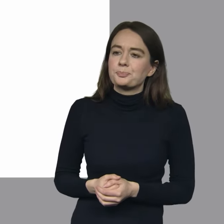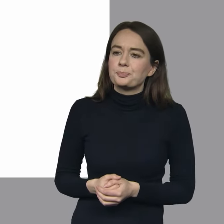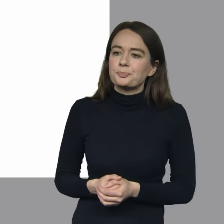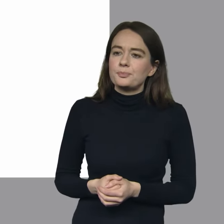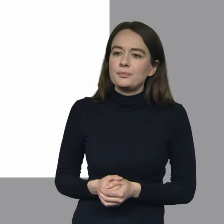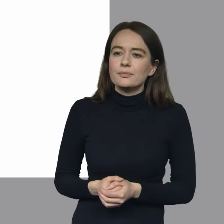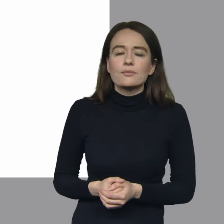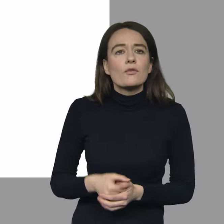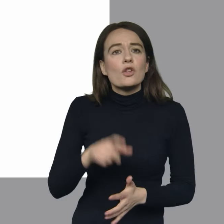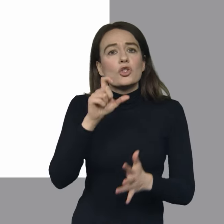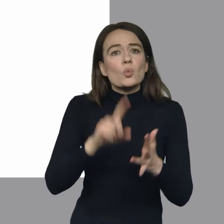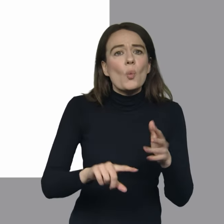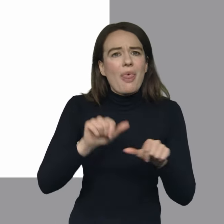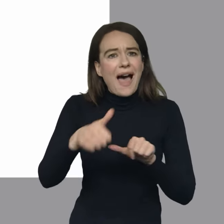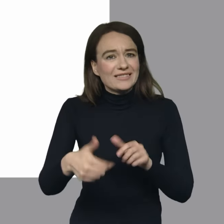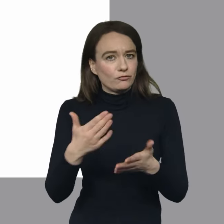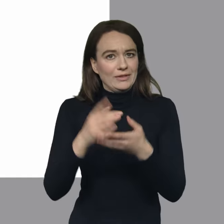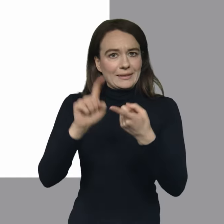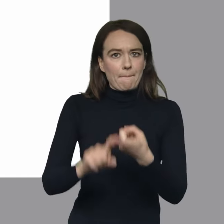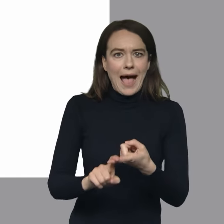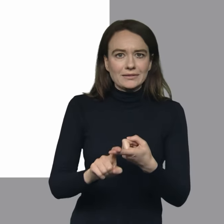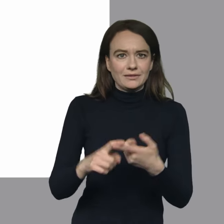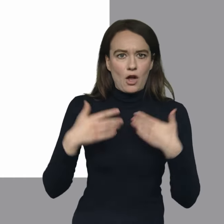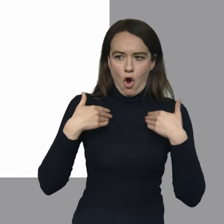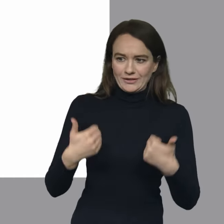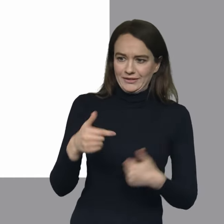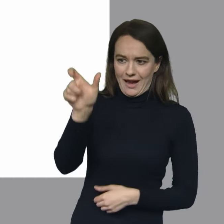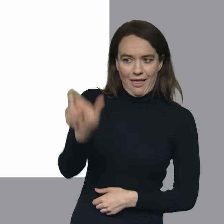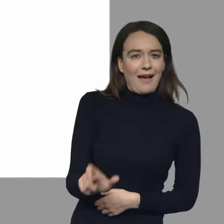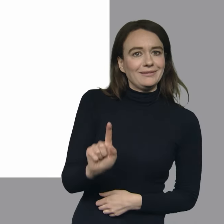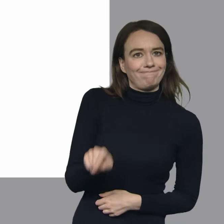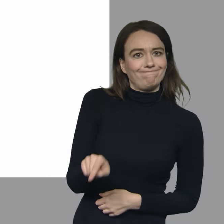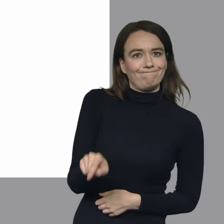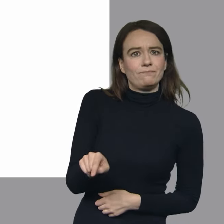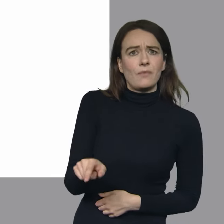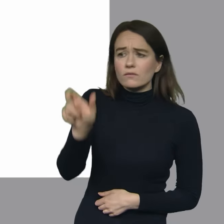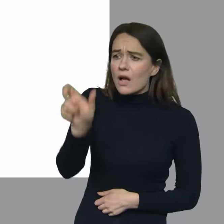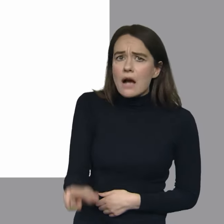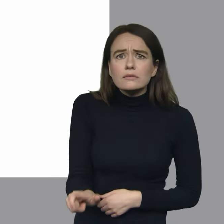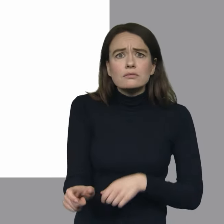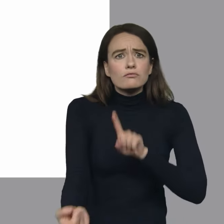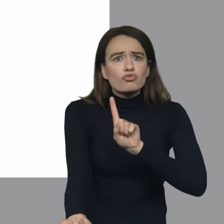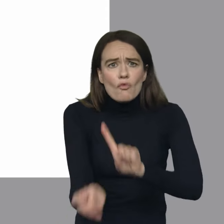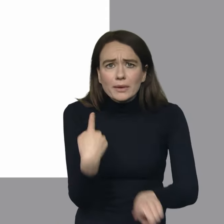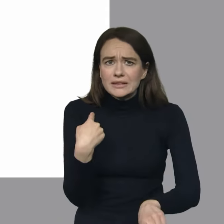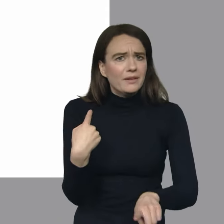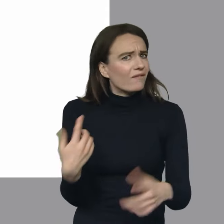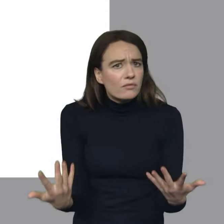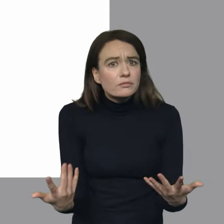what you do next will depend on the condition of your casualty. If your casualty is unresponsive but his breathing normally,